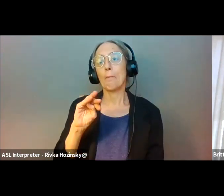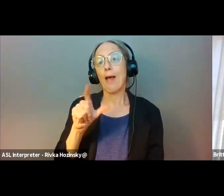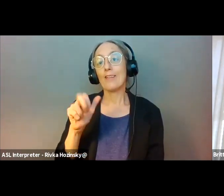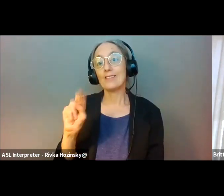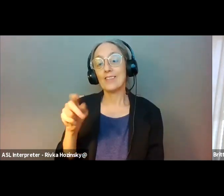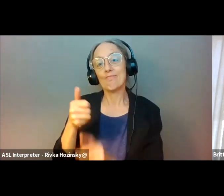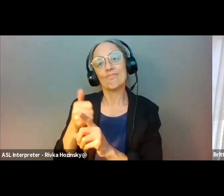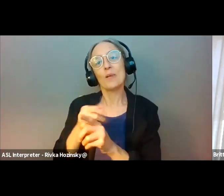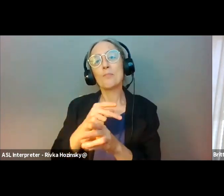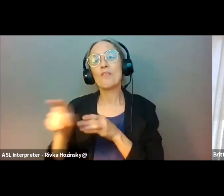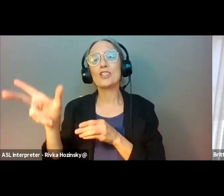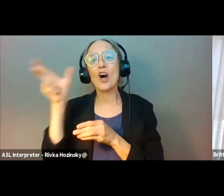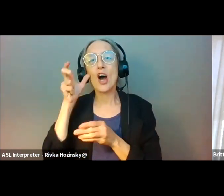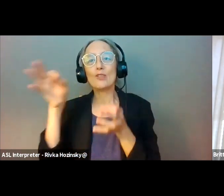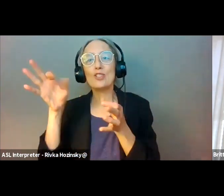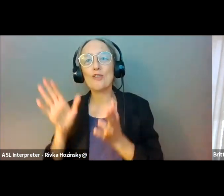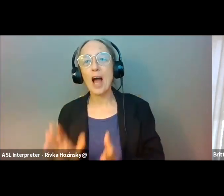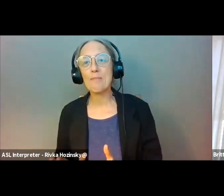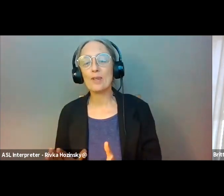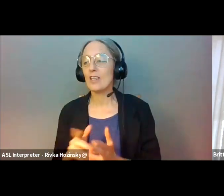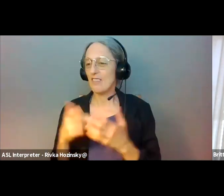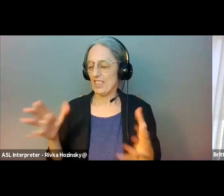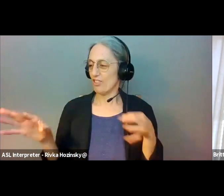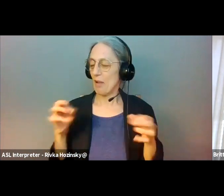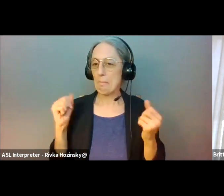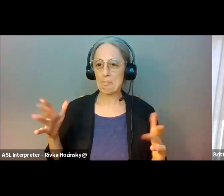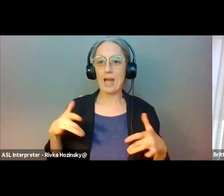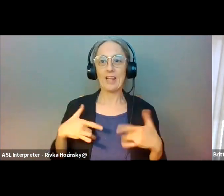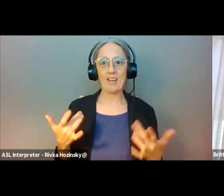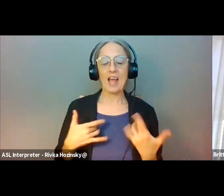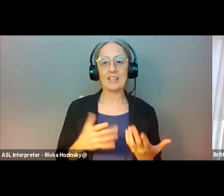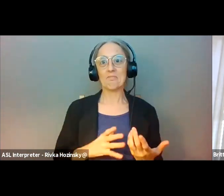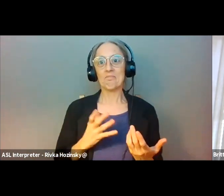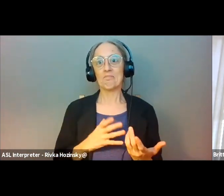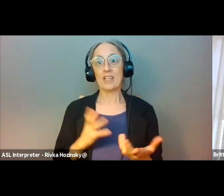She has described a lot of prestigious events, including the 2021 Presidential Inauguration.